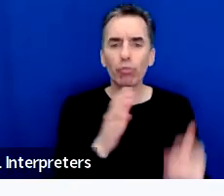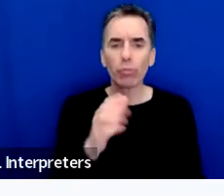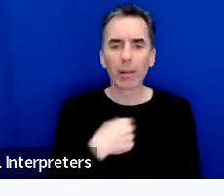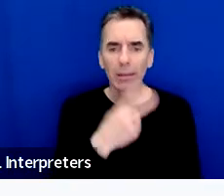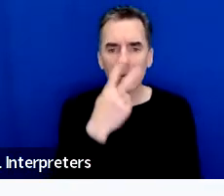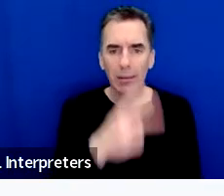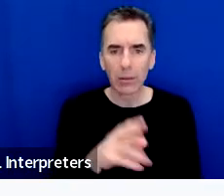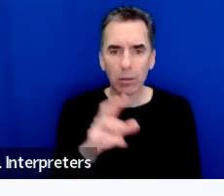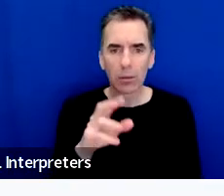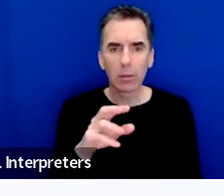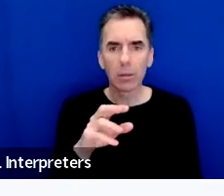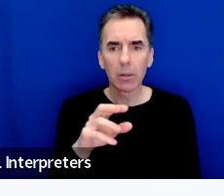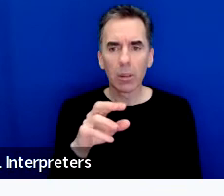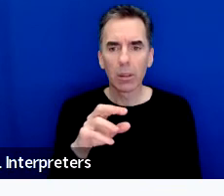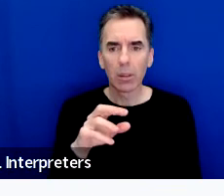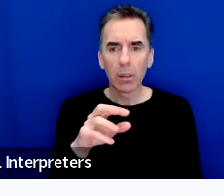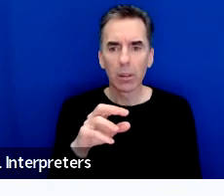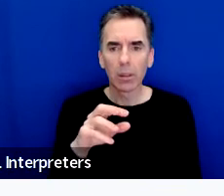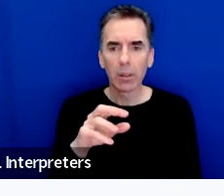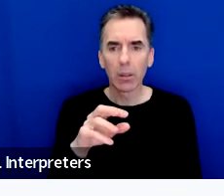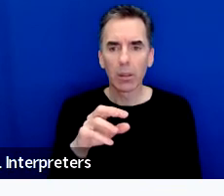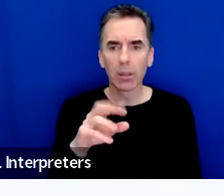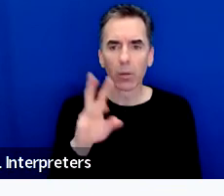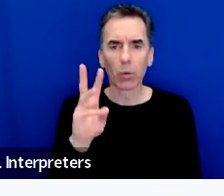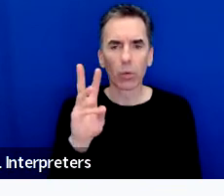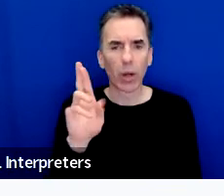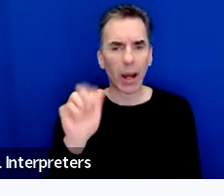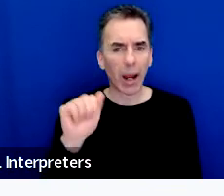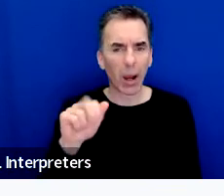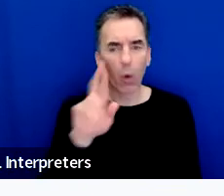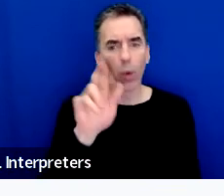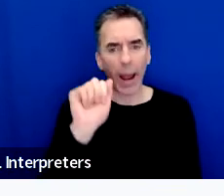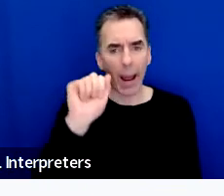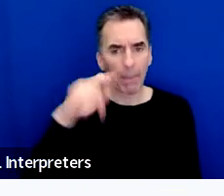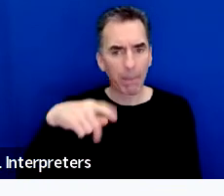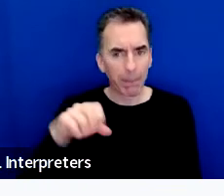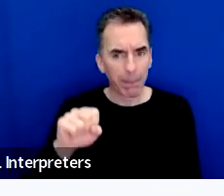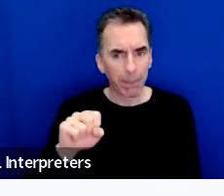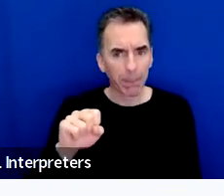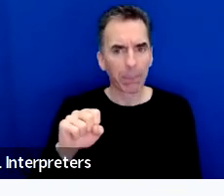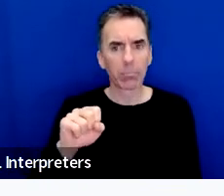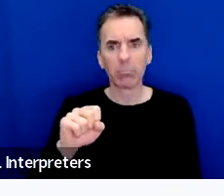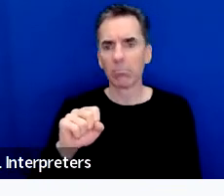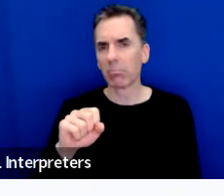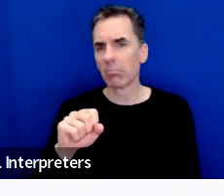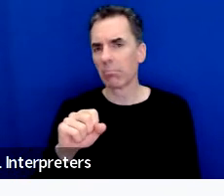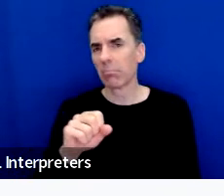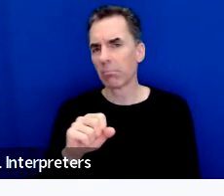I don't see any live guides, but I do know that we have quite a few faculty who use those as well. So that's also awesome.